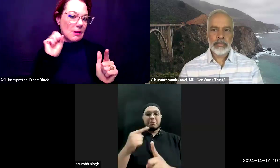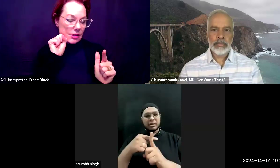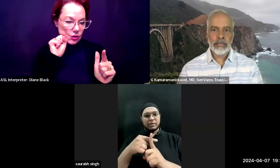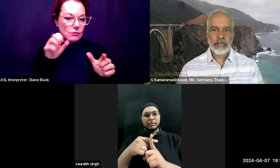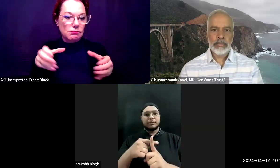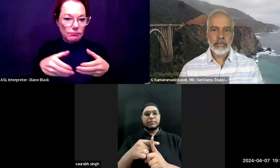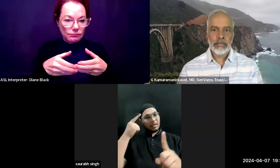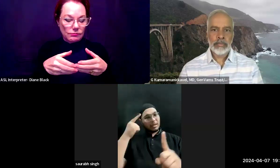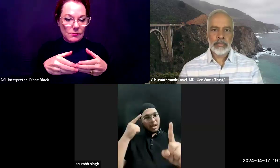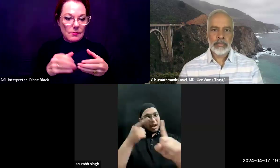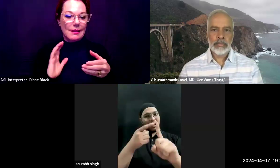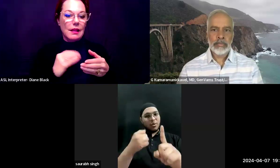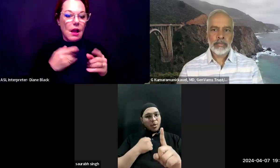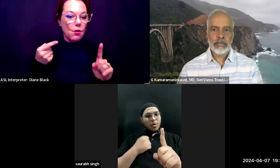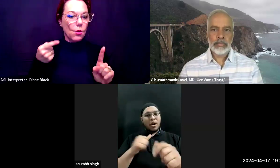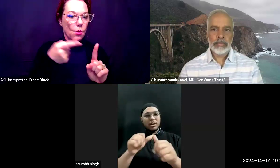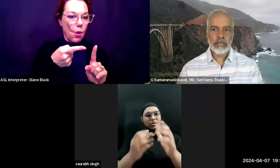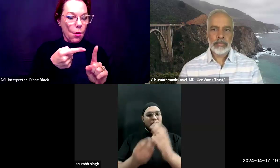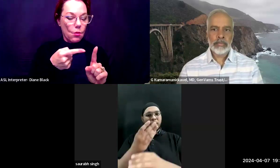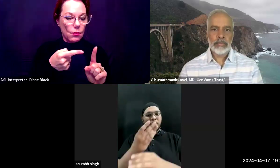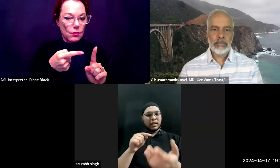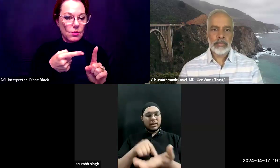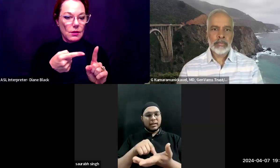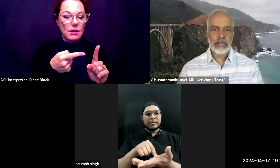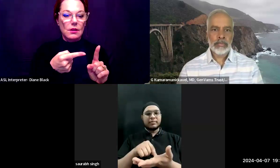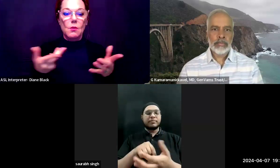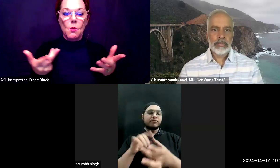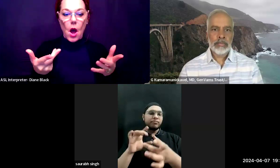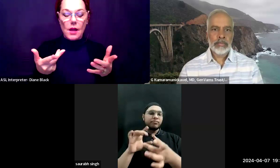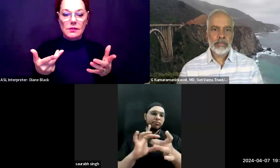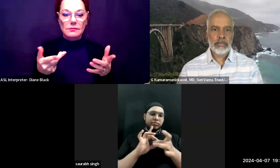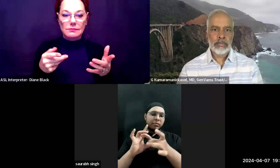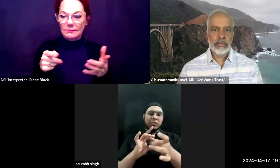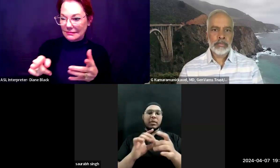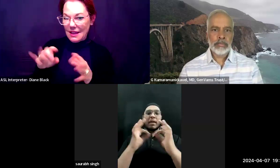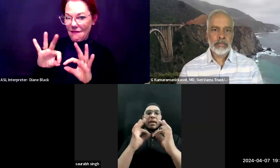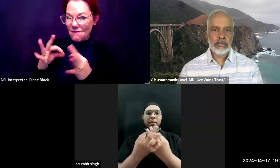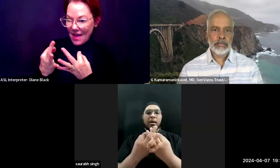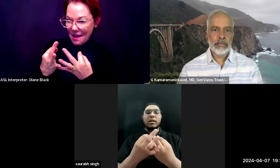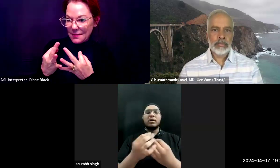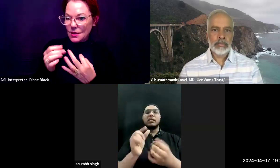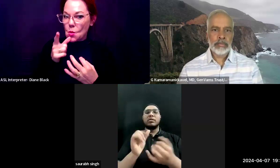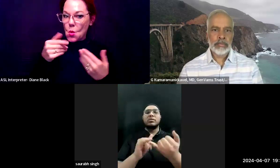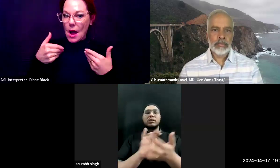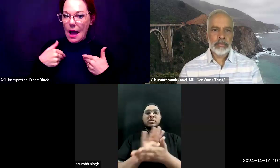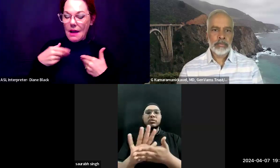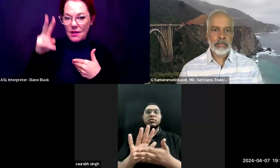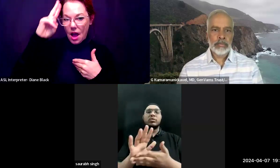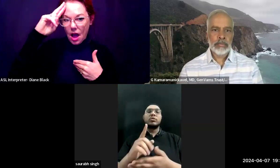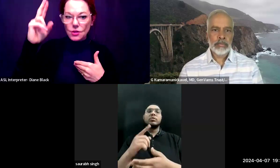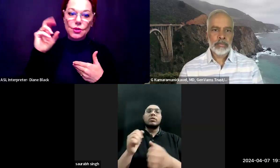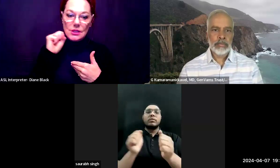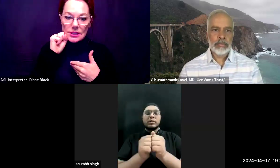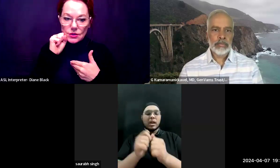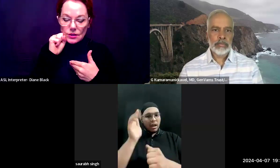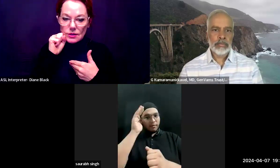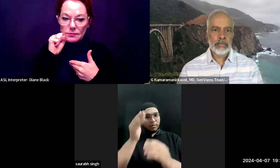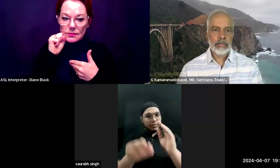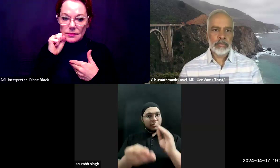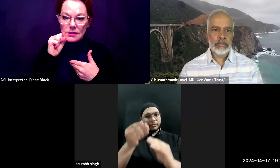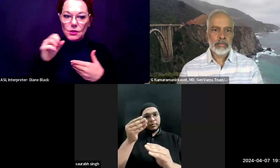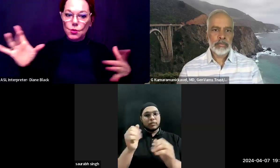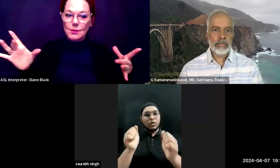Coalition is to connect those families with Usher syndrome with information, with researchers such